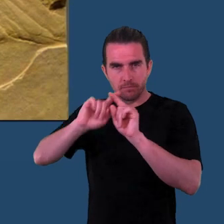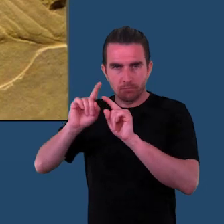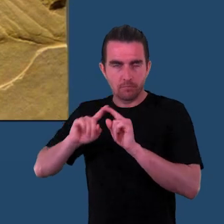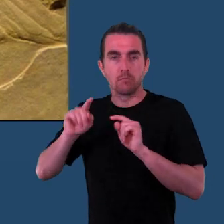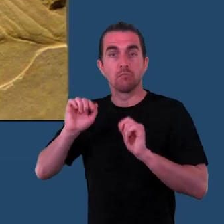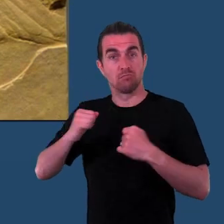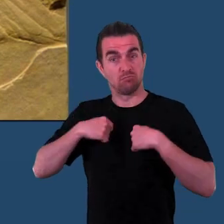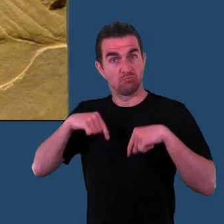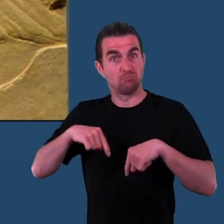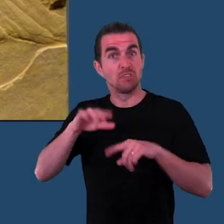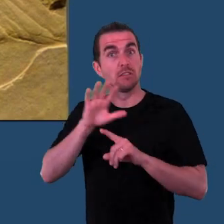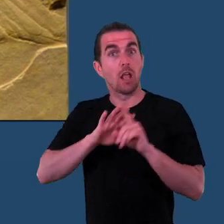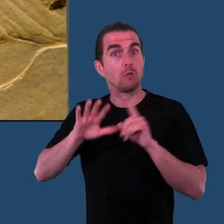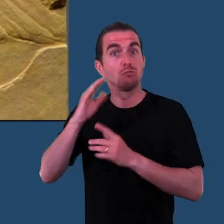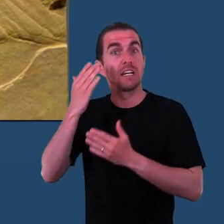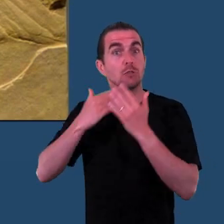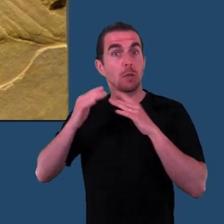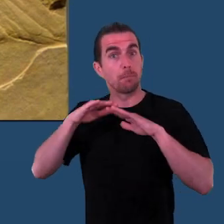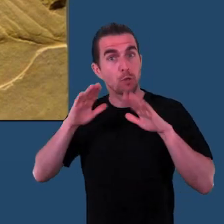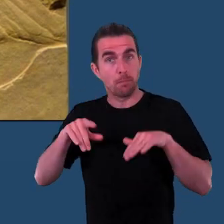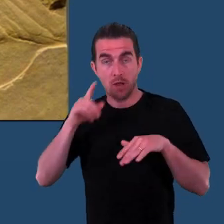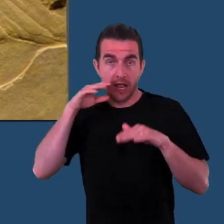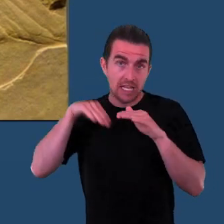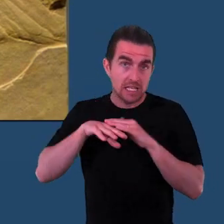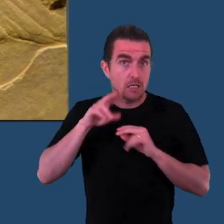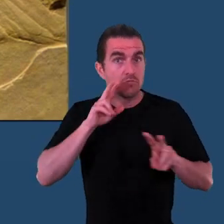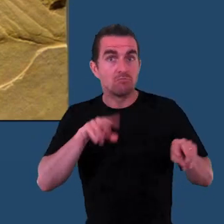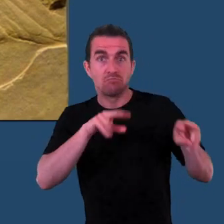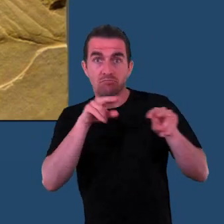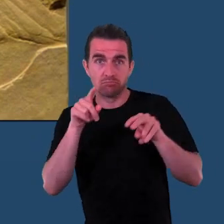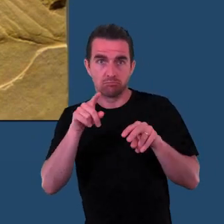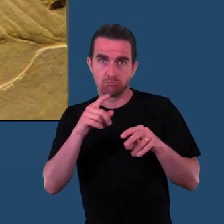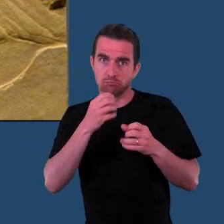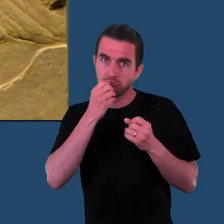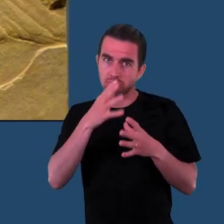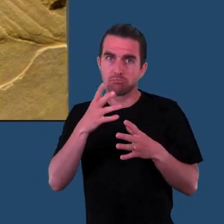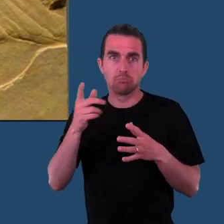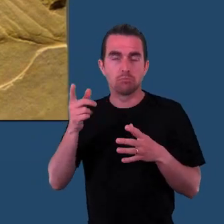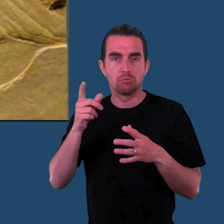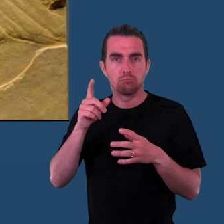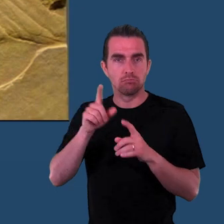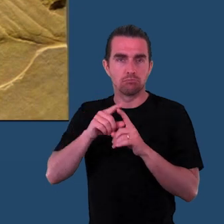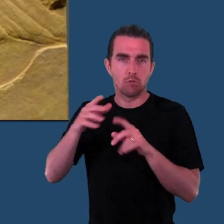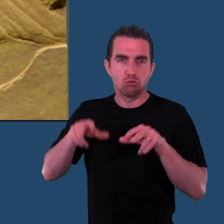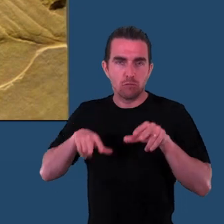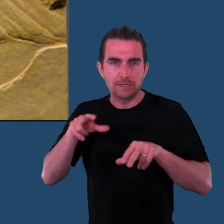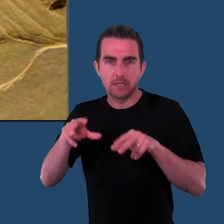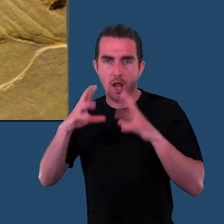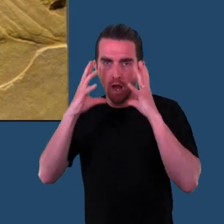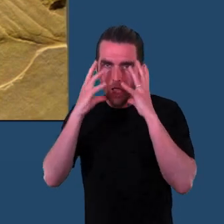at the Natural History Museum, in our Treasures gallery. But you can see here, a very reptile-like skull, with teeth,